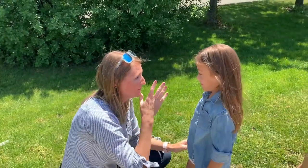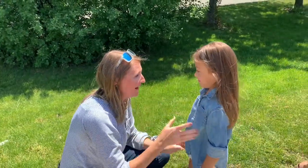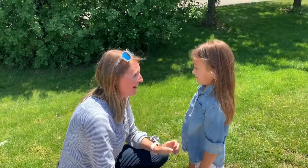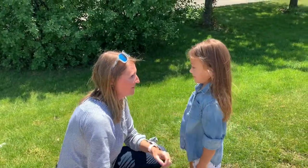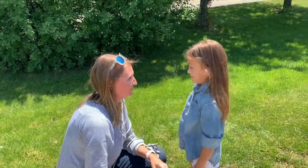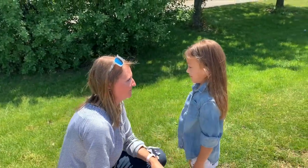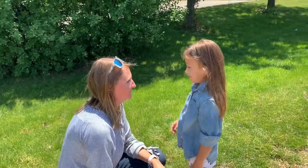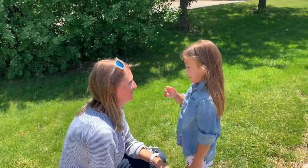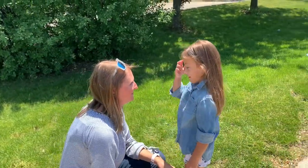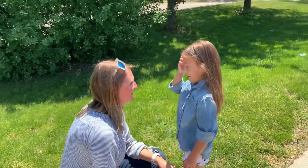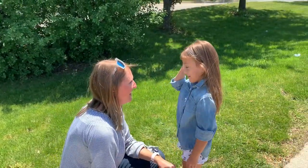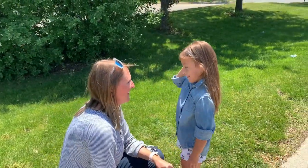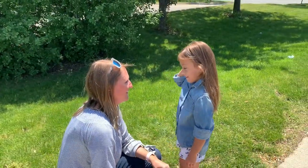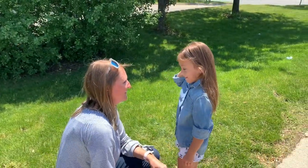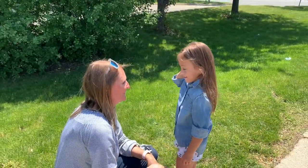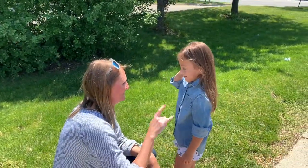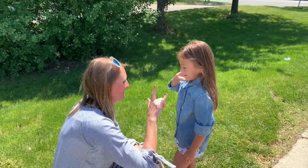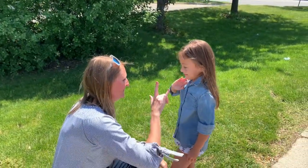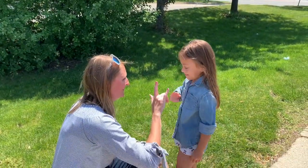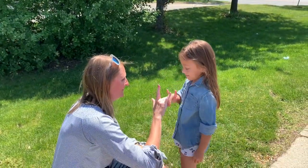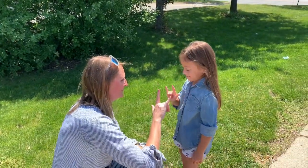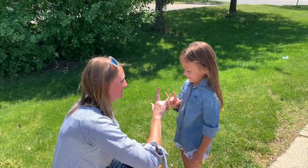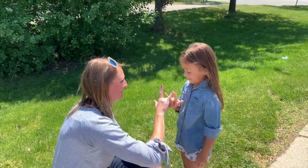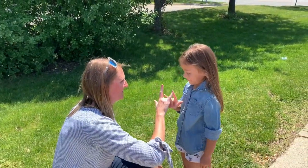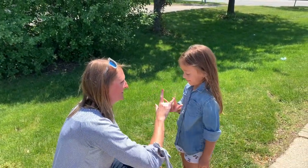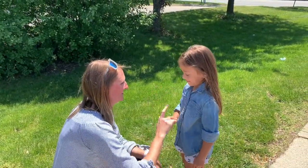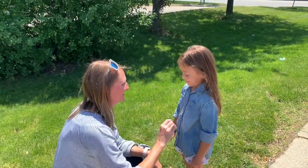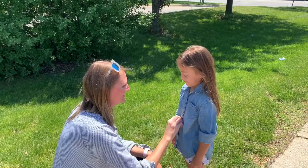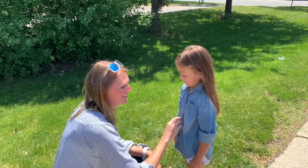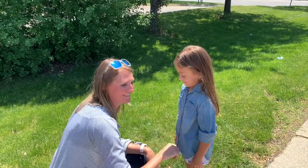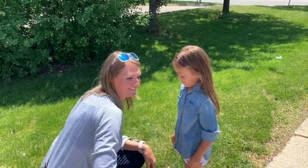Have fun with your mom! I love you.